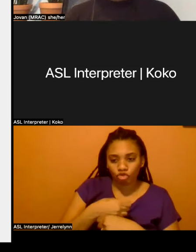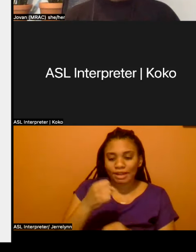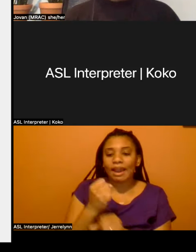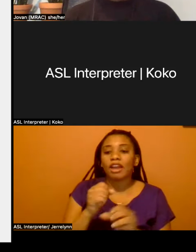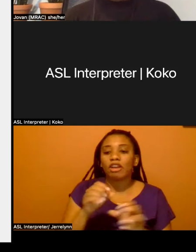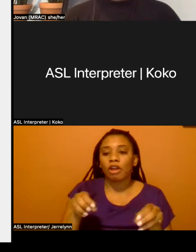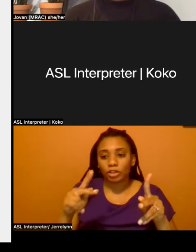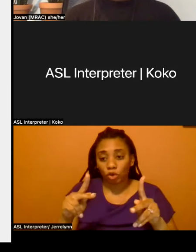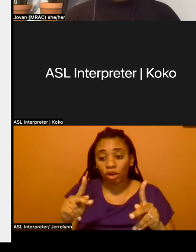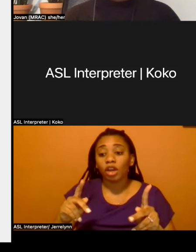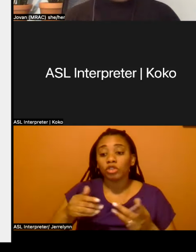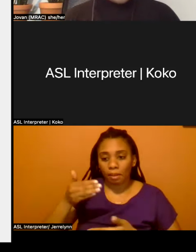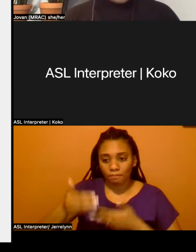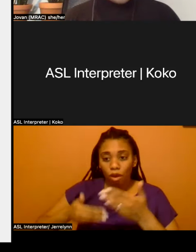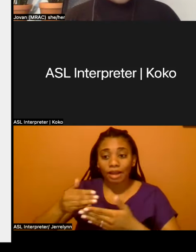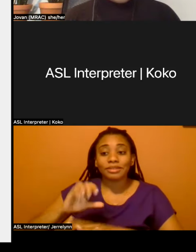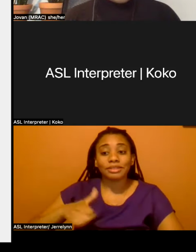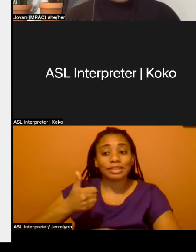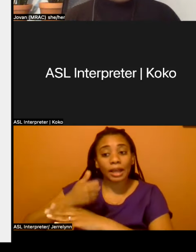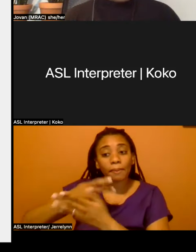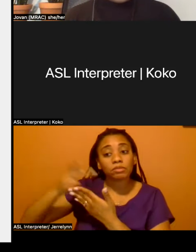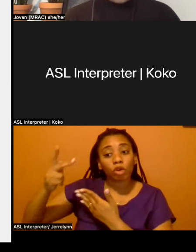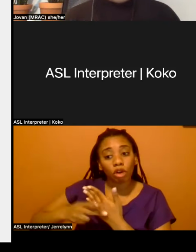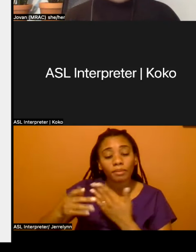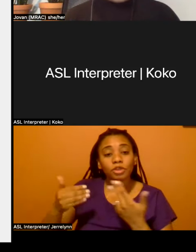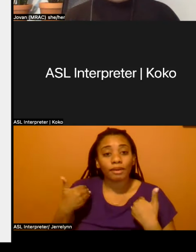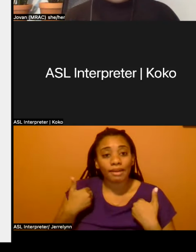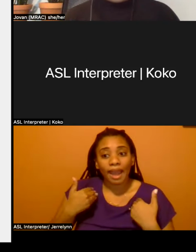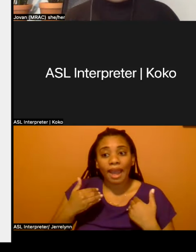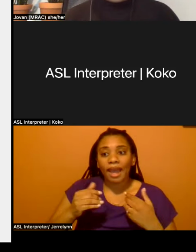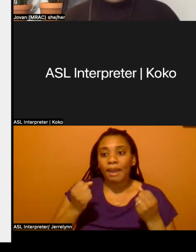we held several focus groups and spoke one-on-one to folks.